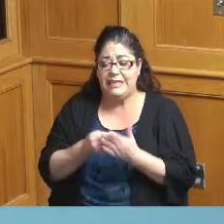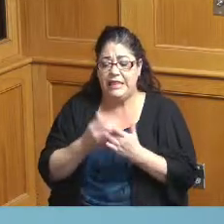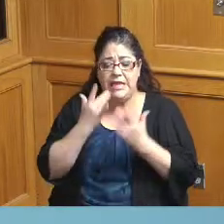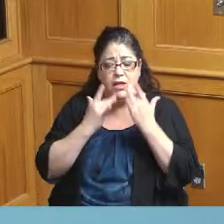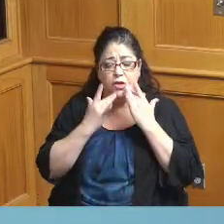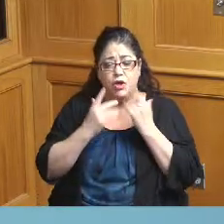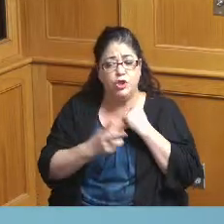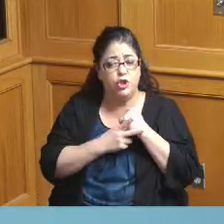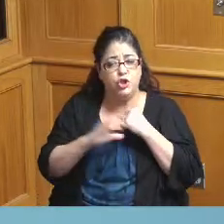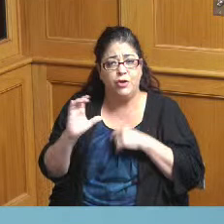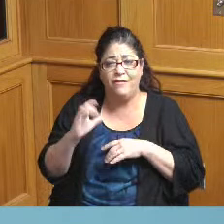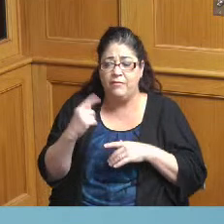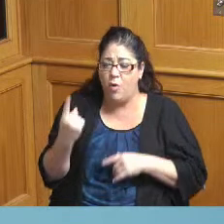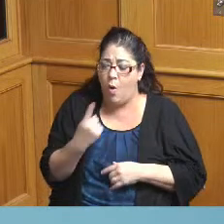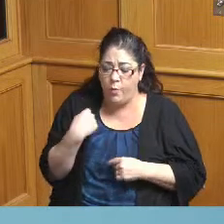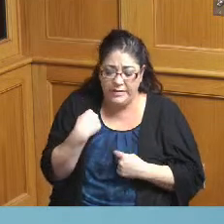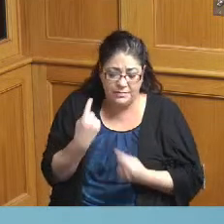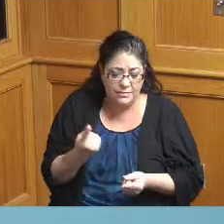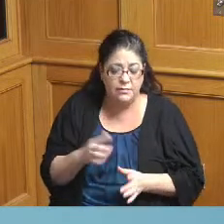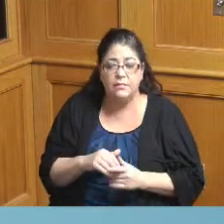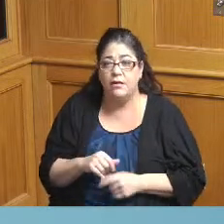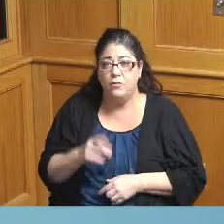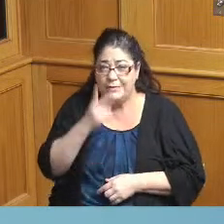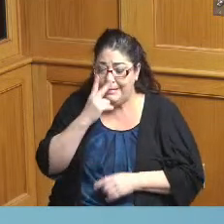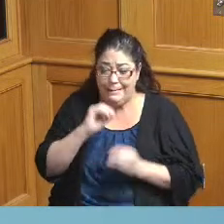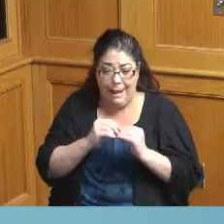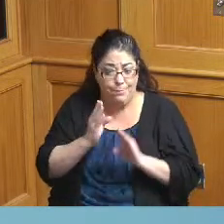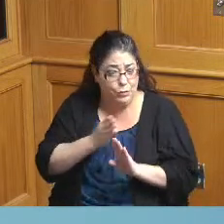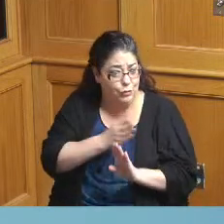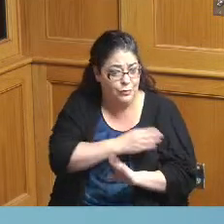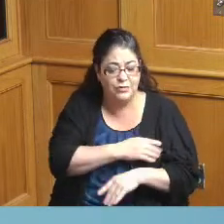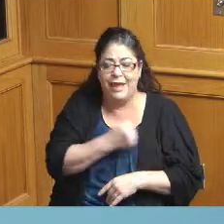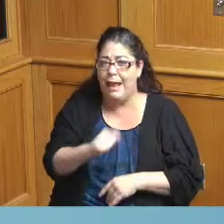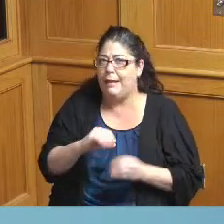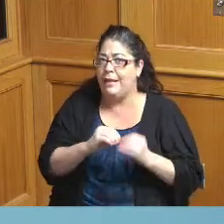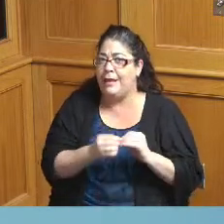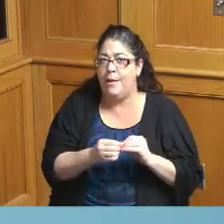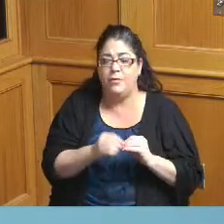about that if you would look at our numbers in any previous year for the last 20 years